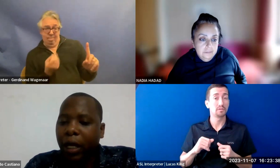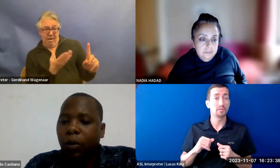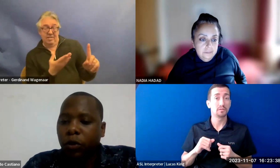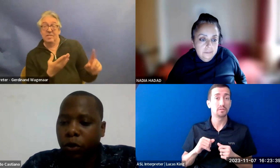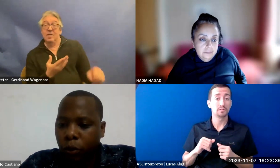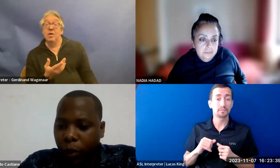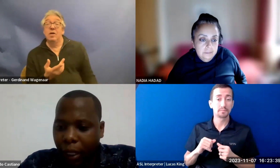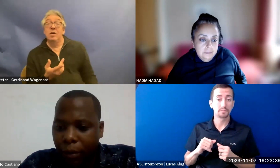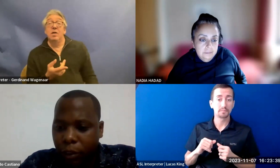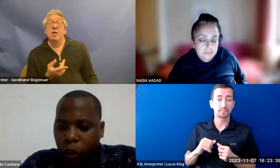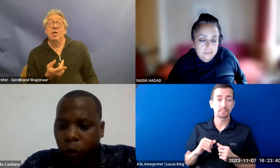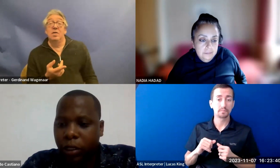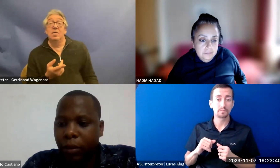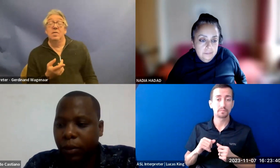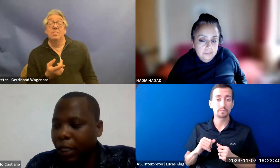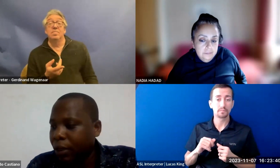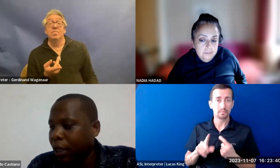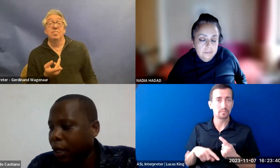when we are able to show them